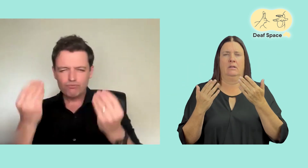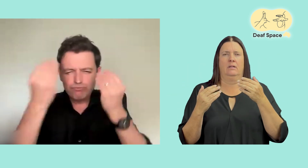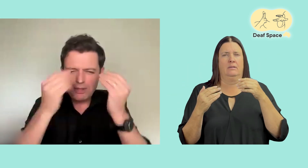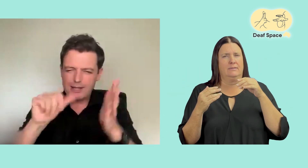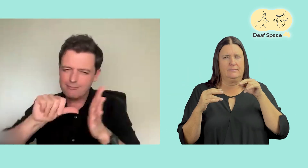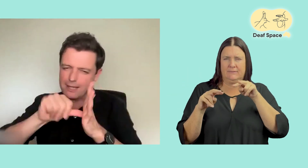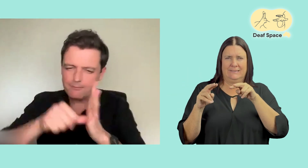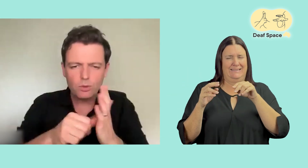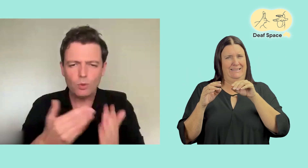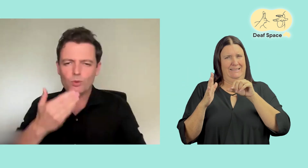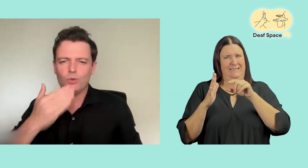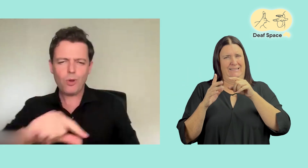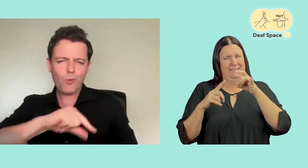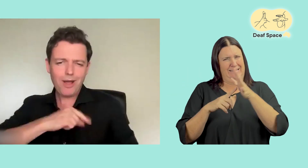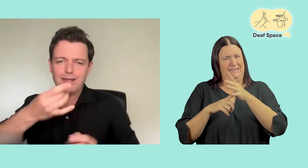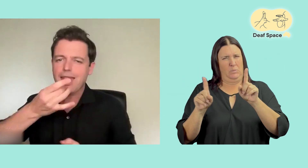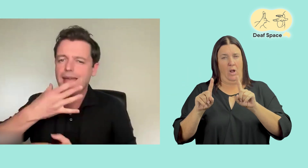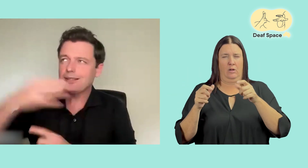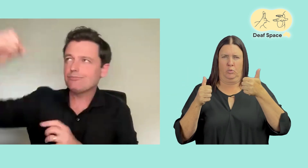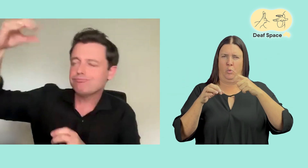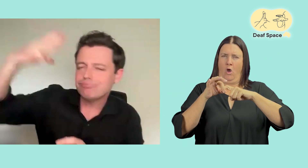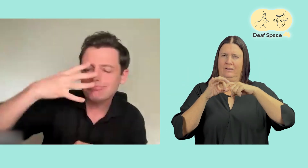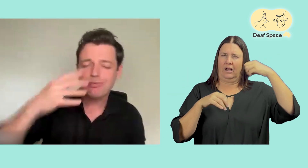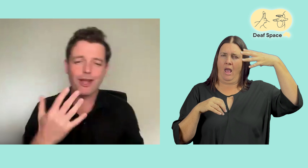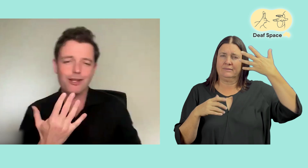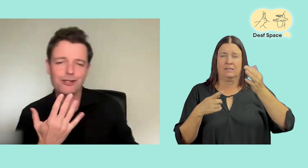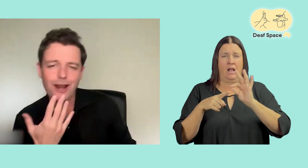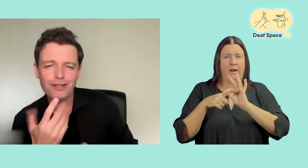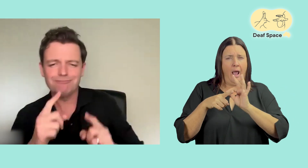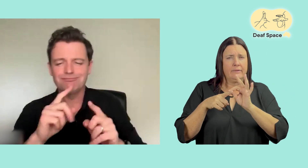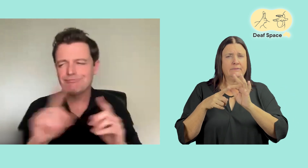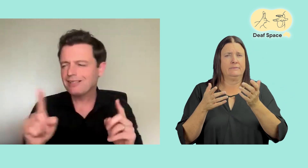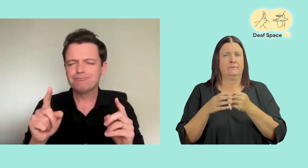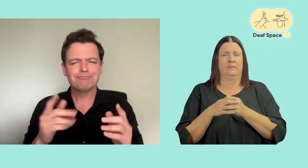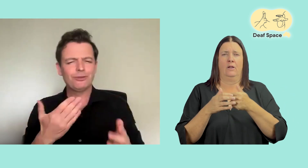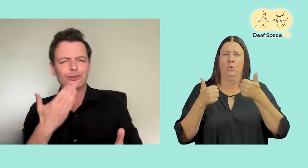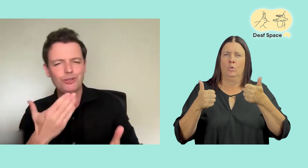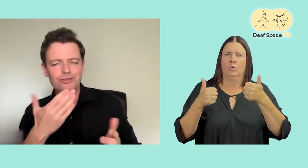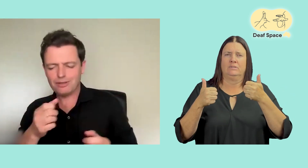and a very keen emphasis on good quality light and use of colour.